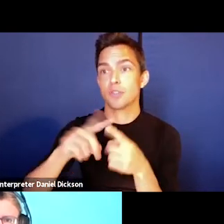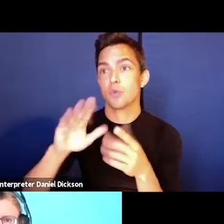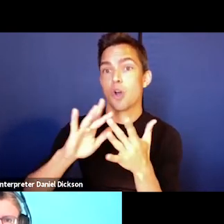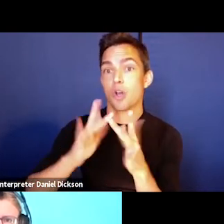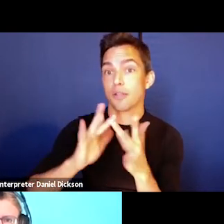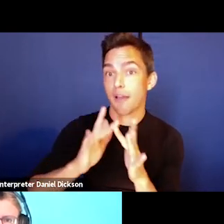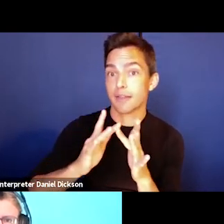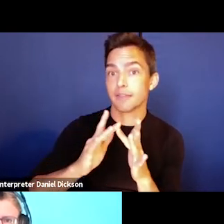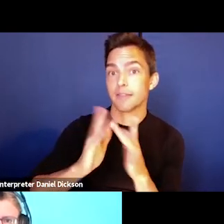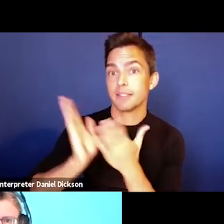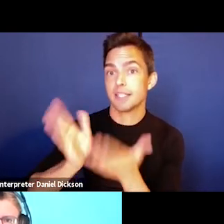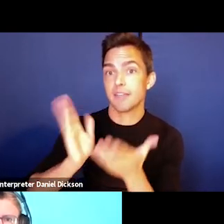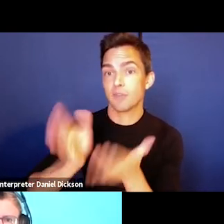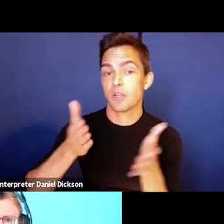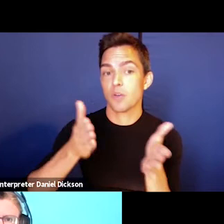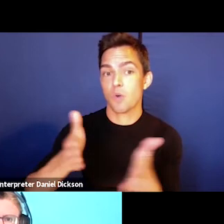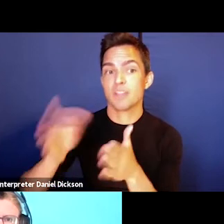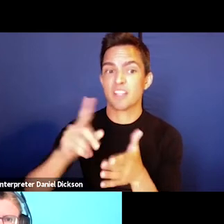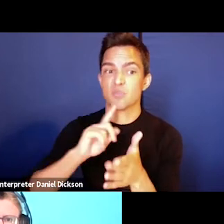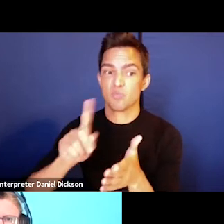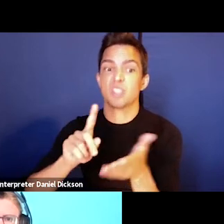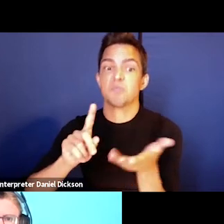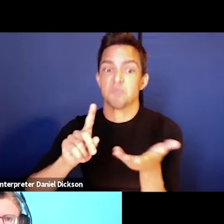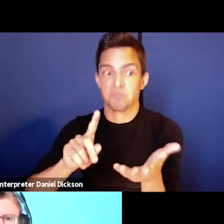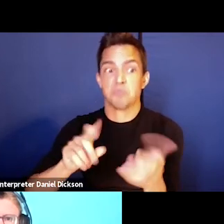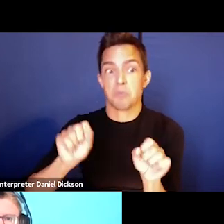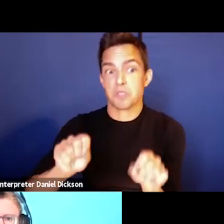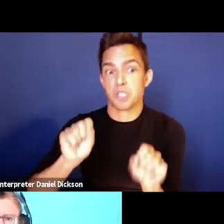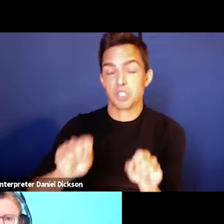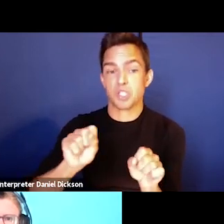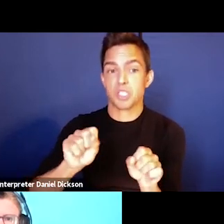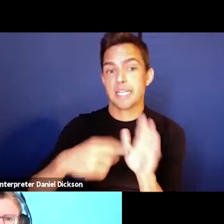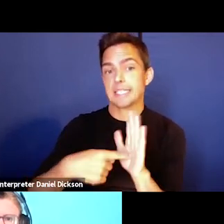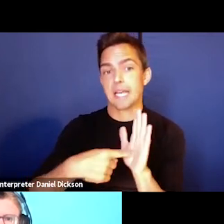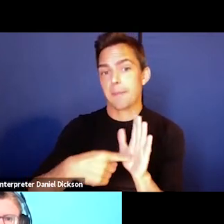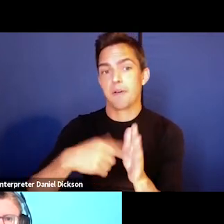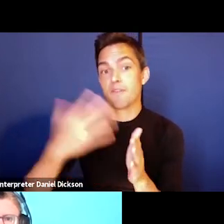delivery methods has really been potentially an example of why these